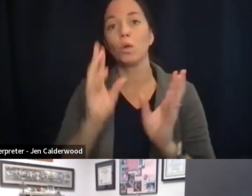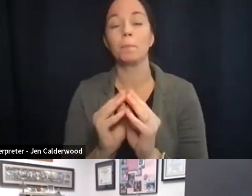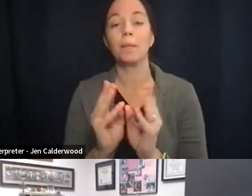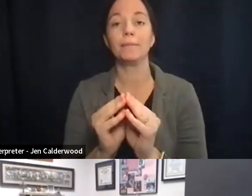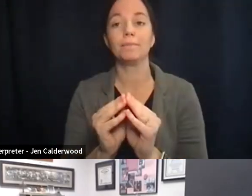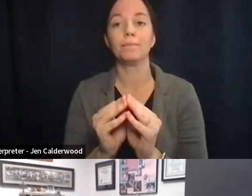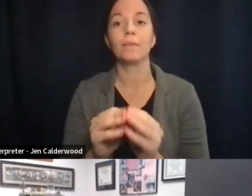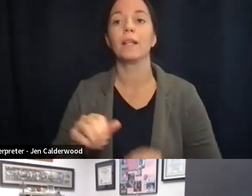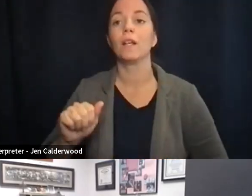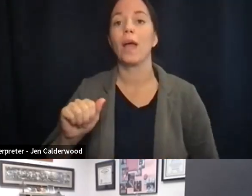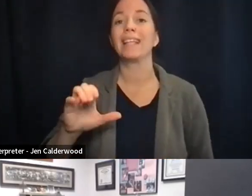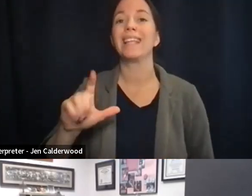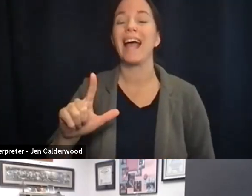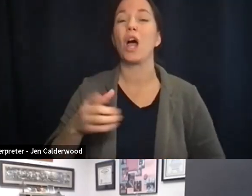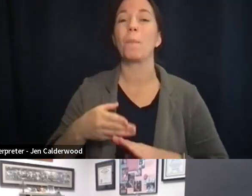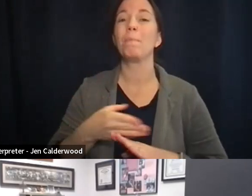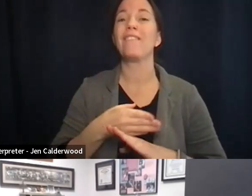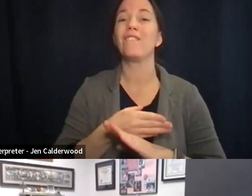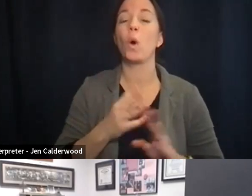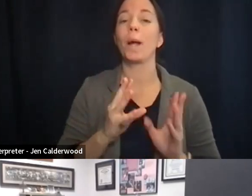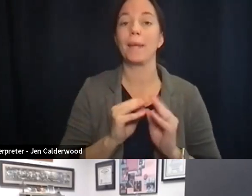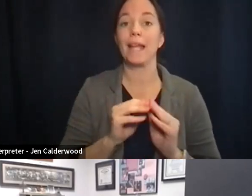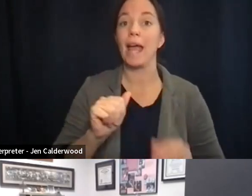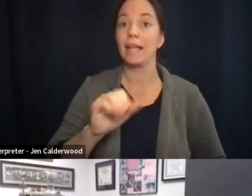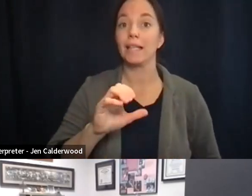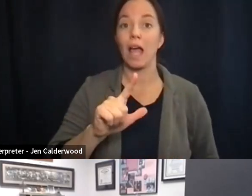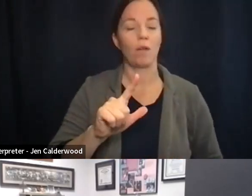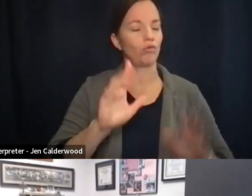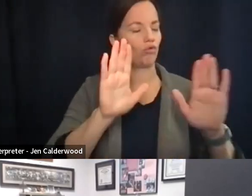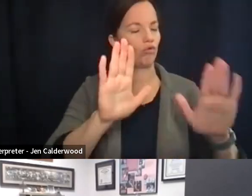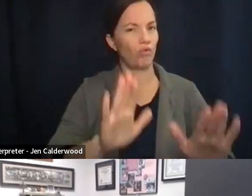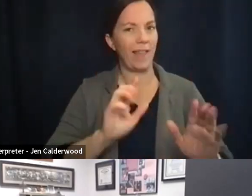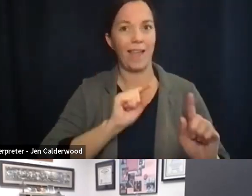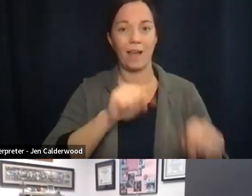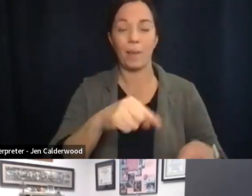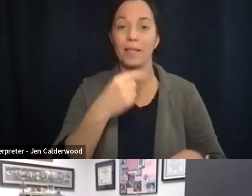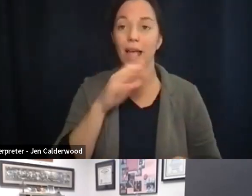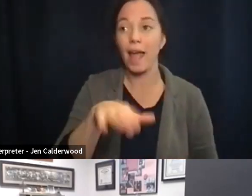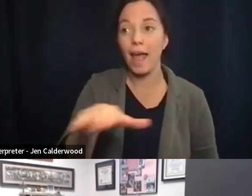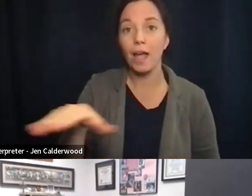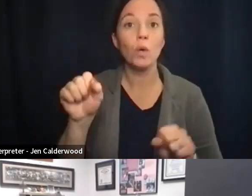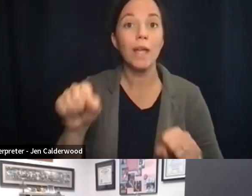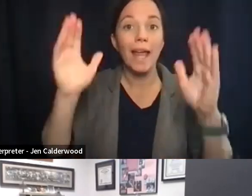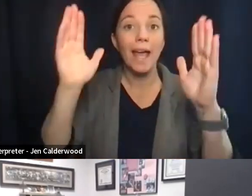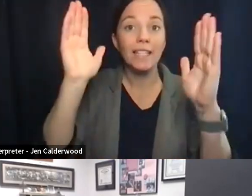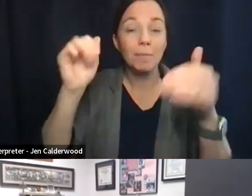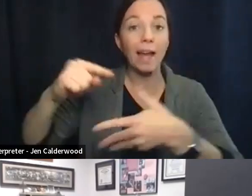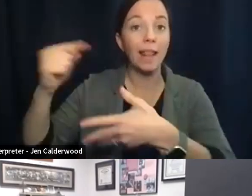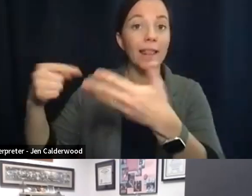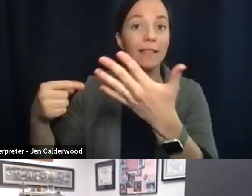They contacted those people and they said, CMS is coming, when can you all meet. And it is this ACL before meeting. And ACL has great.